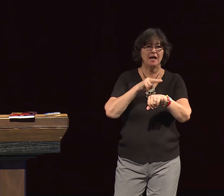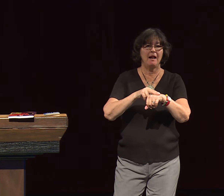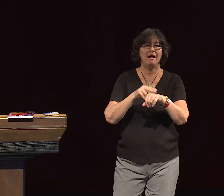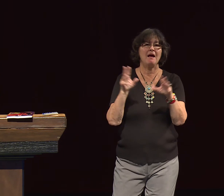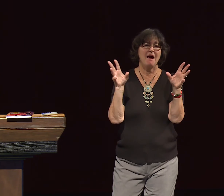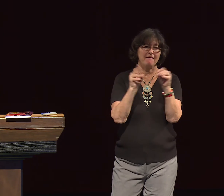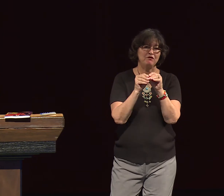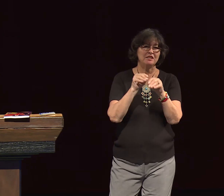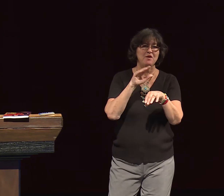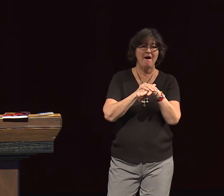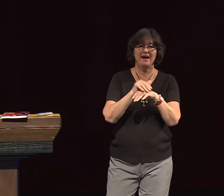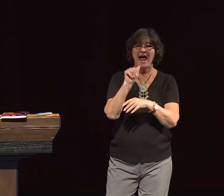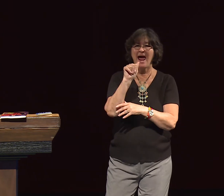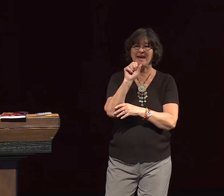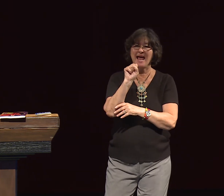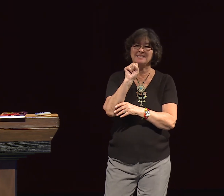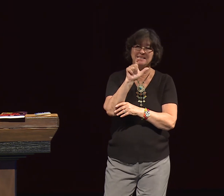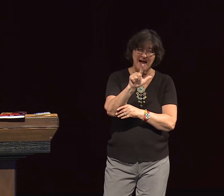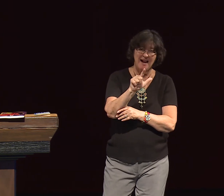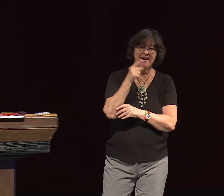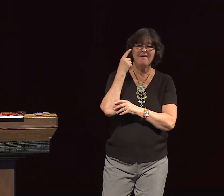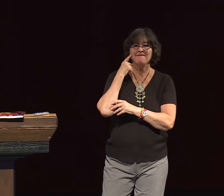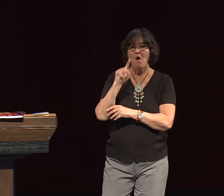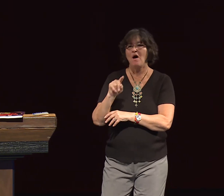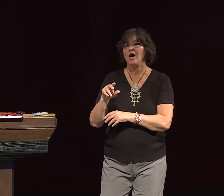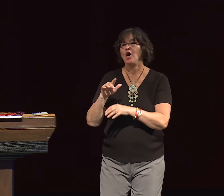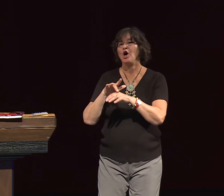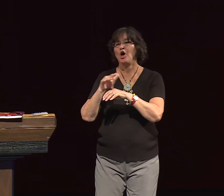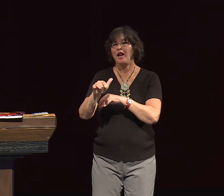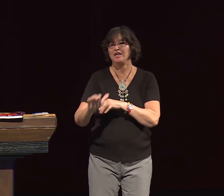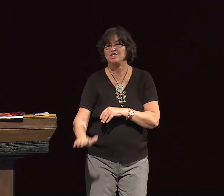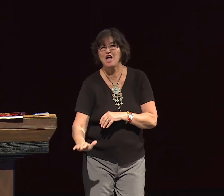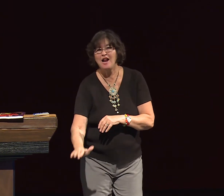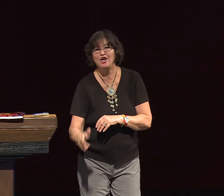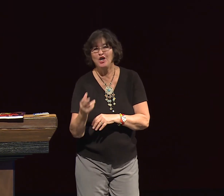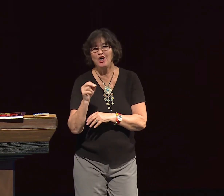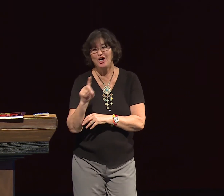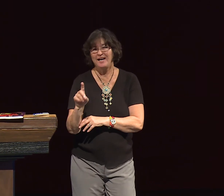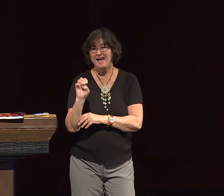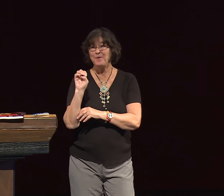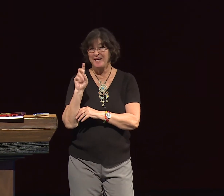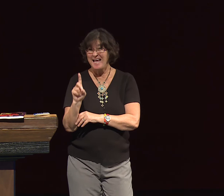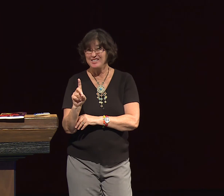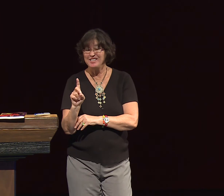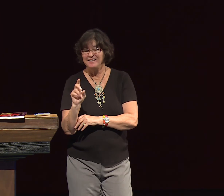There's going to be a national conference on ASL and early childhood education.